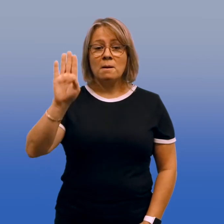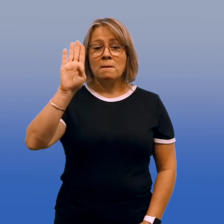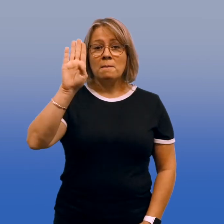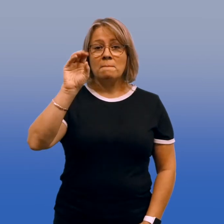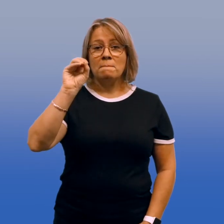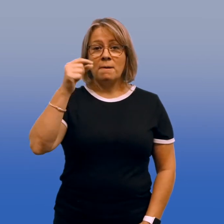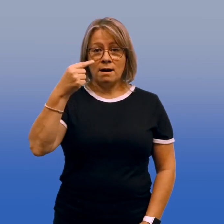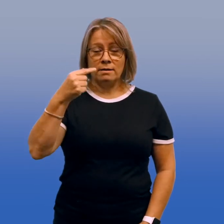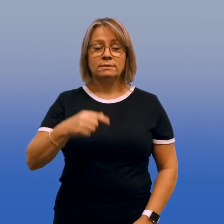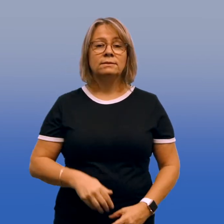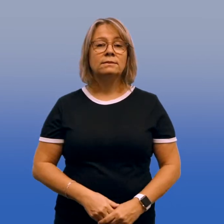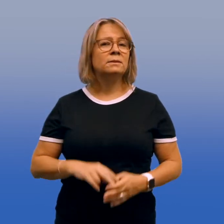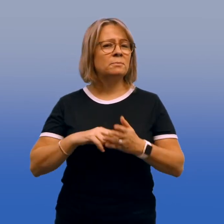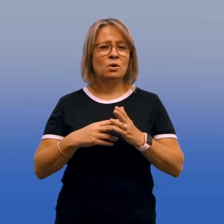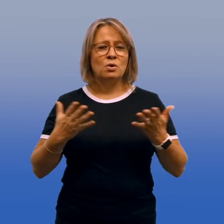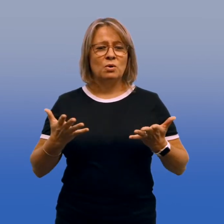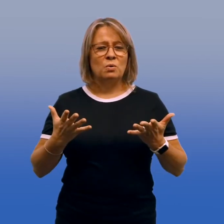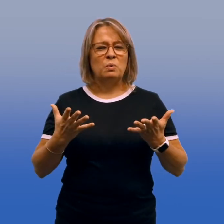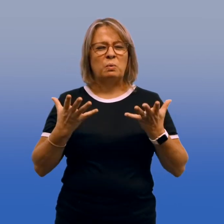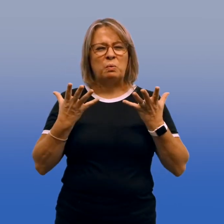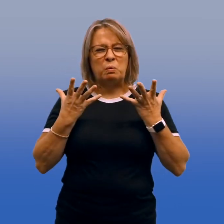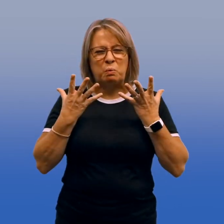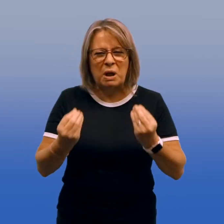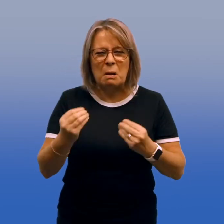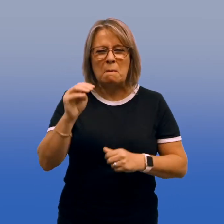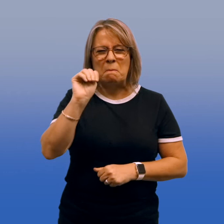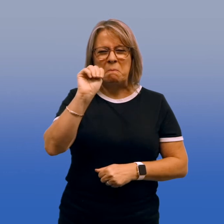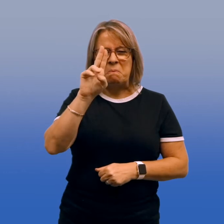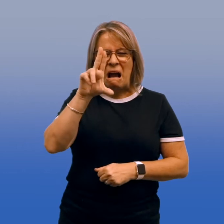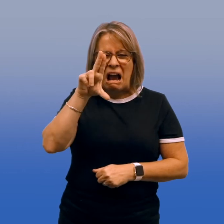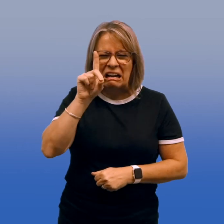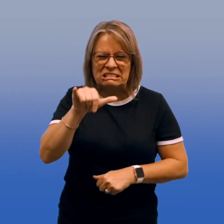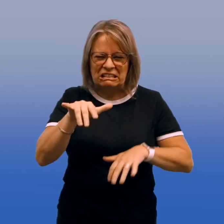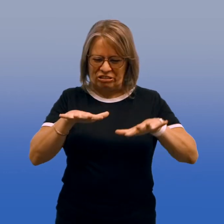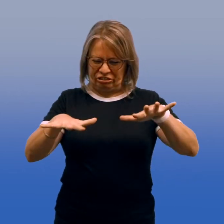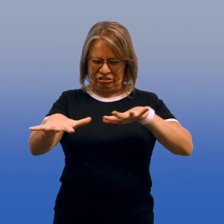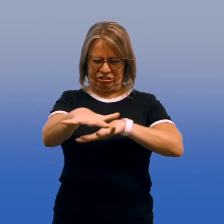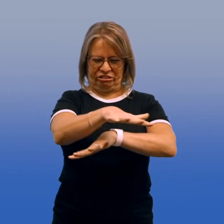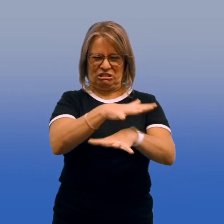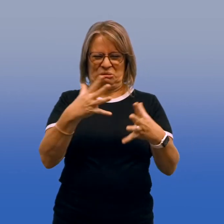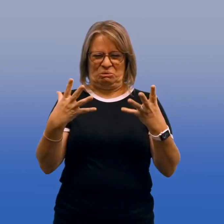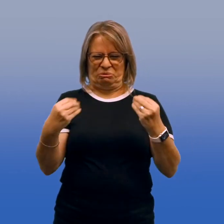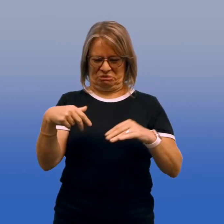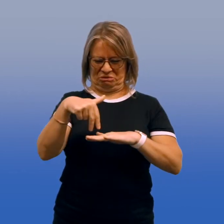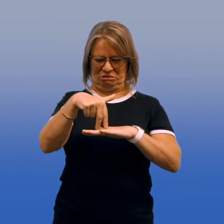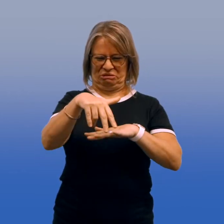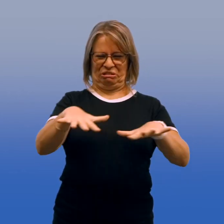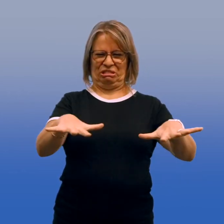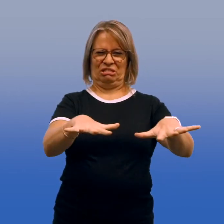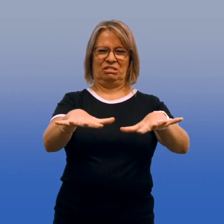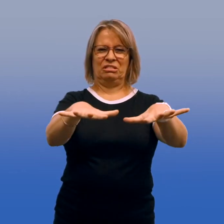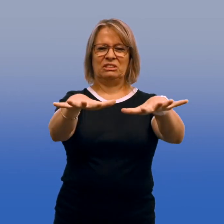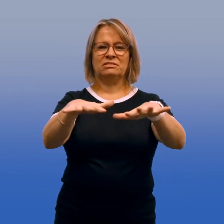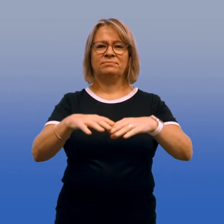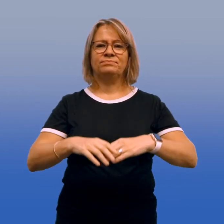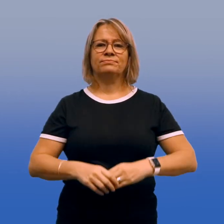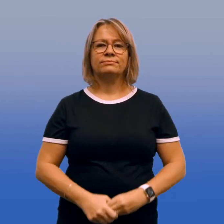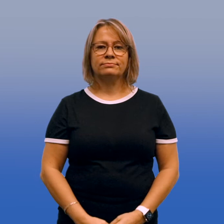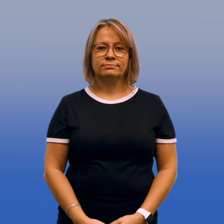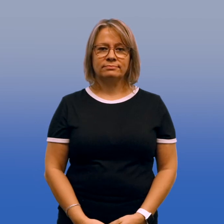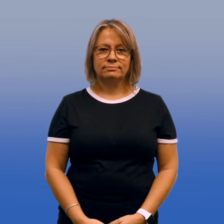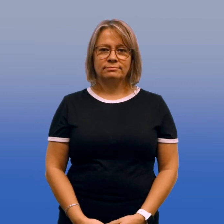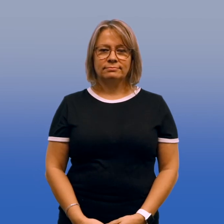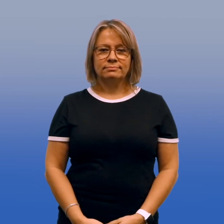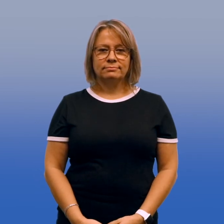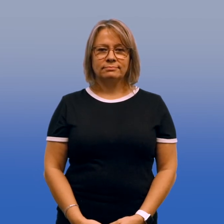Bog means wet, muddy ground.